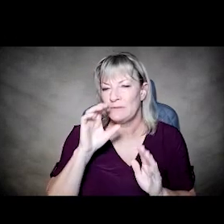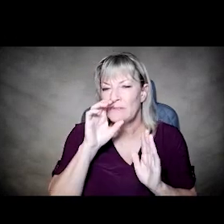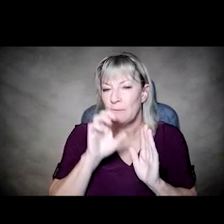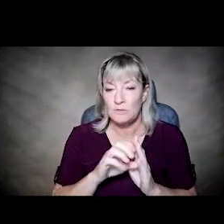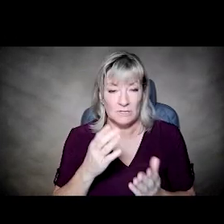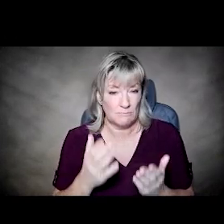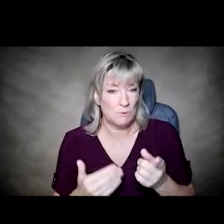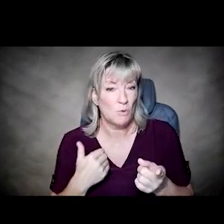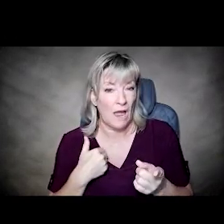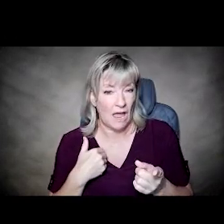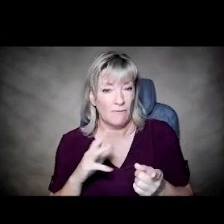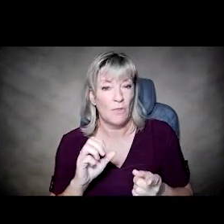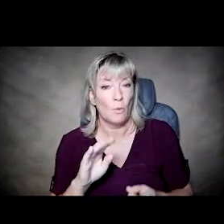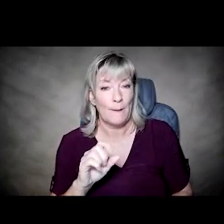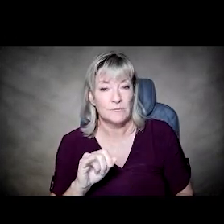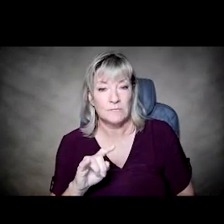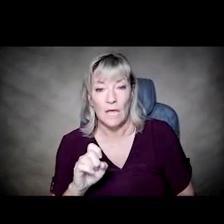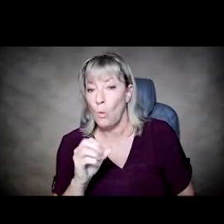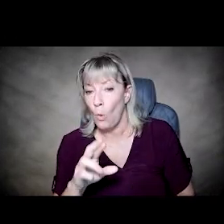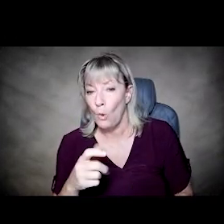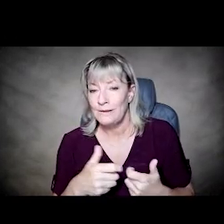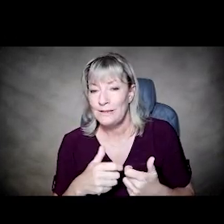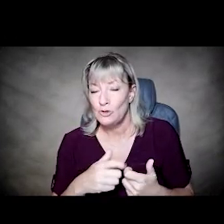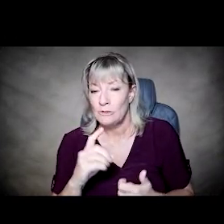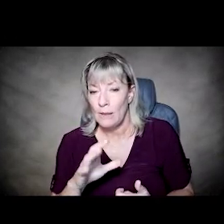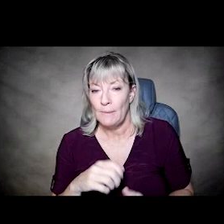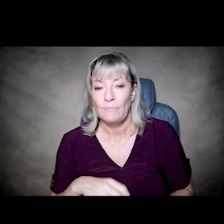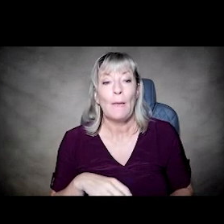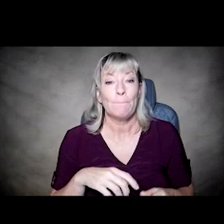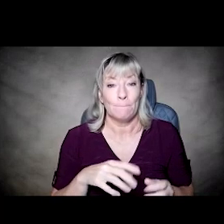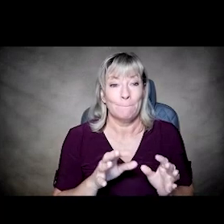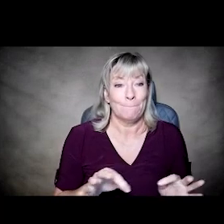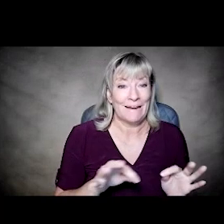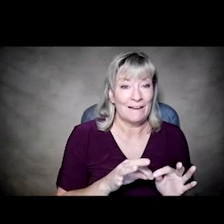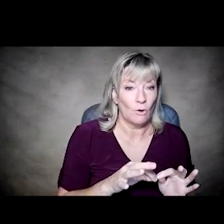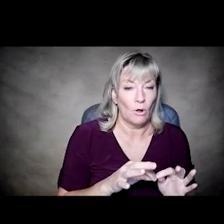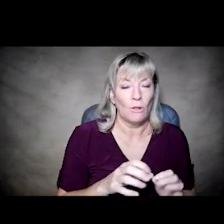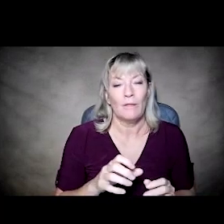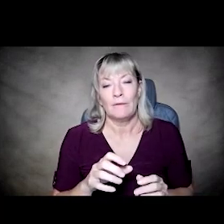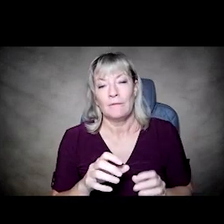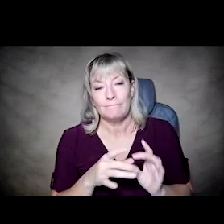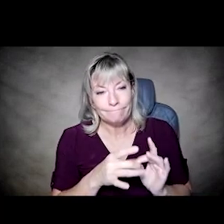on your website or digital documents: Meaningful and non-meaningful images.